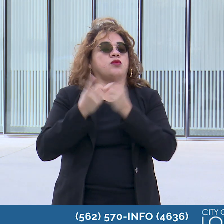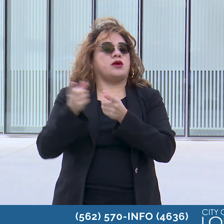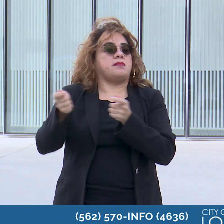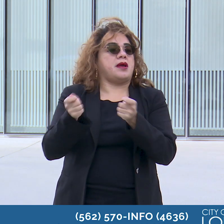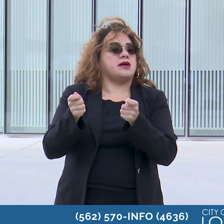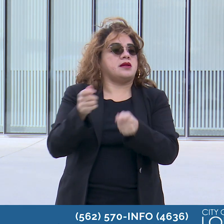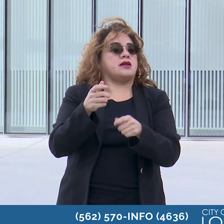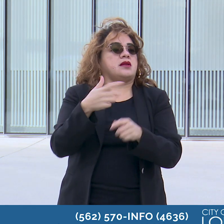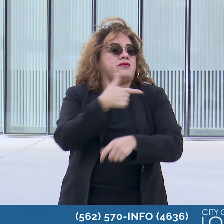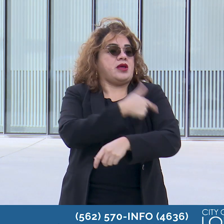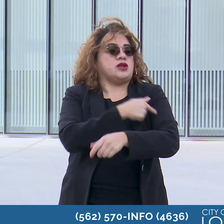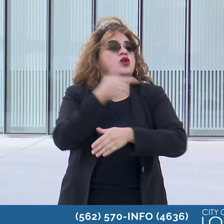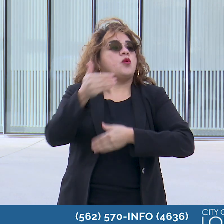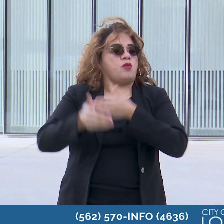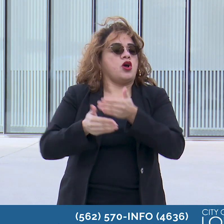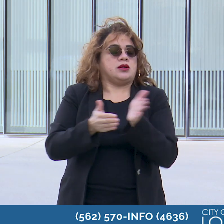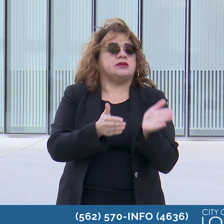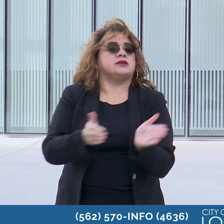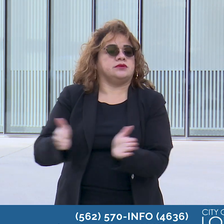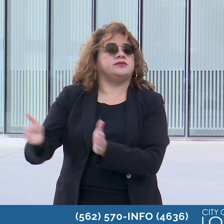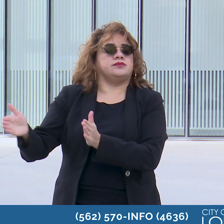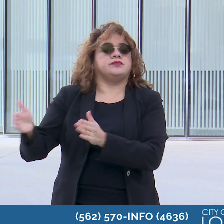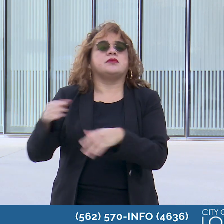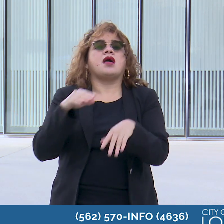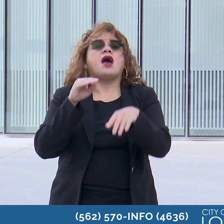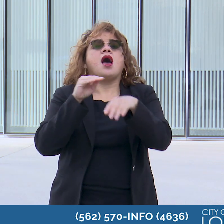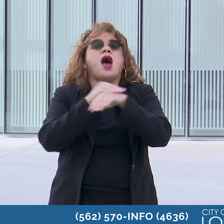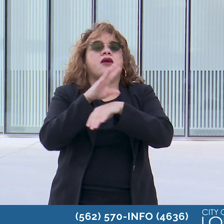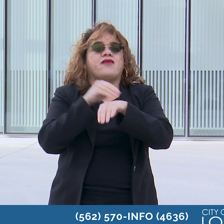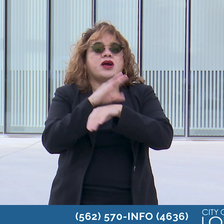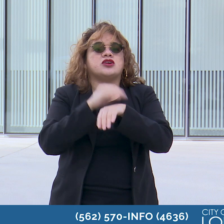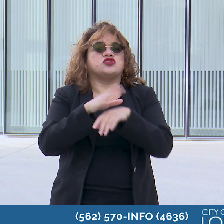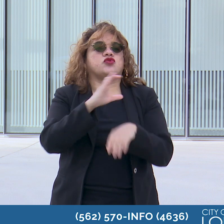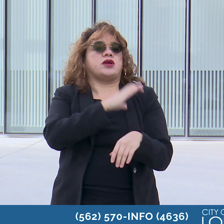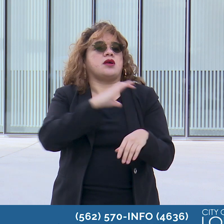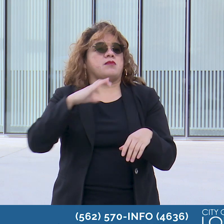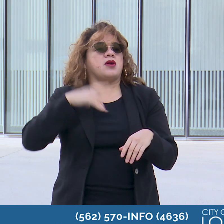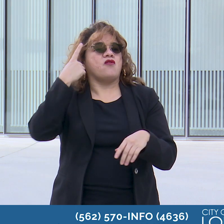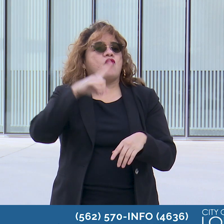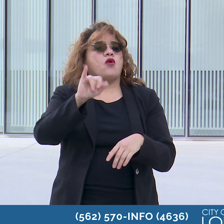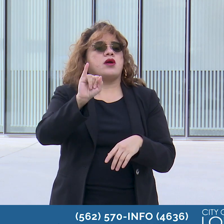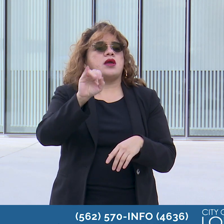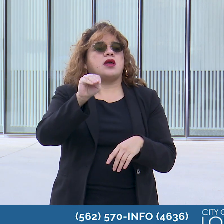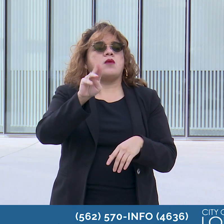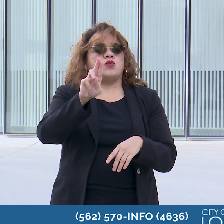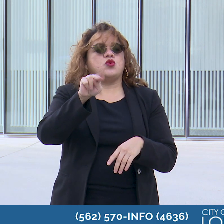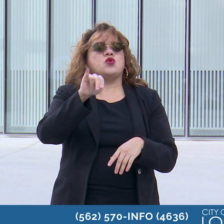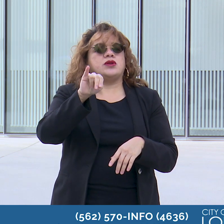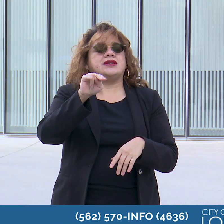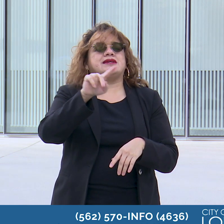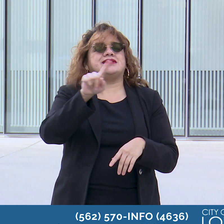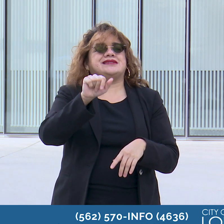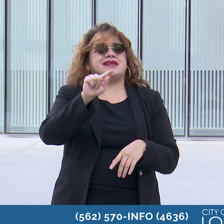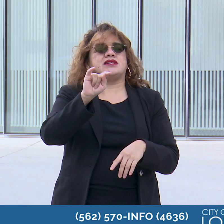CDC guidance and the advisory committee on immunization practices as other jurisdictions